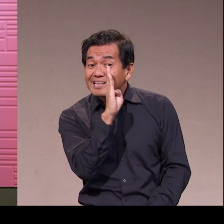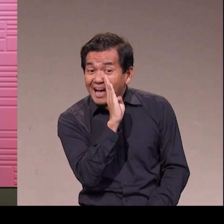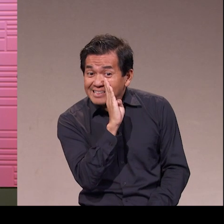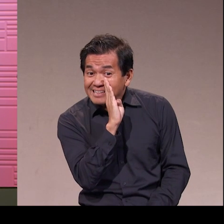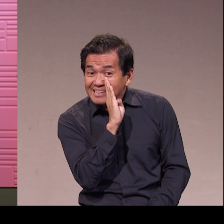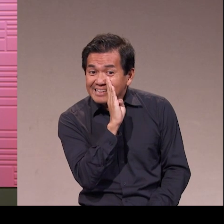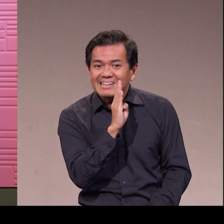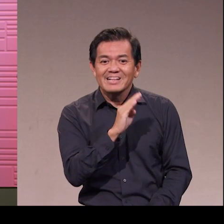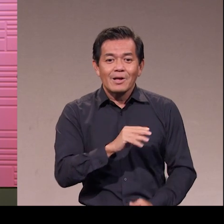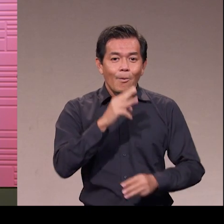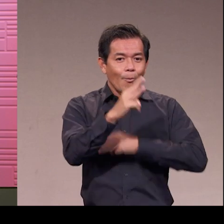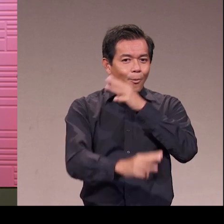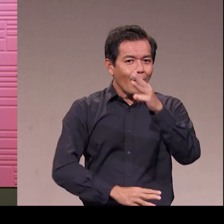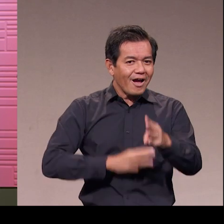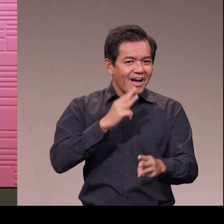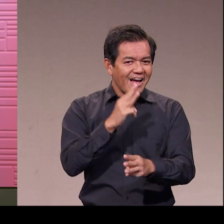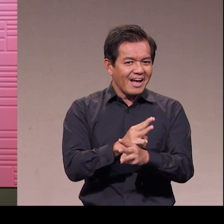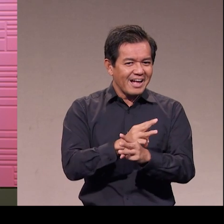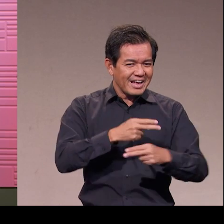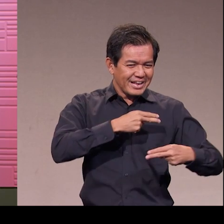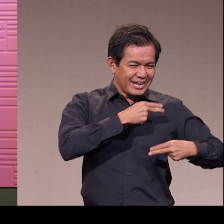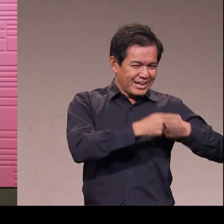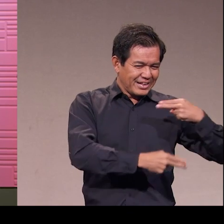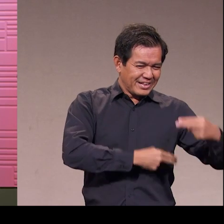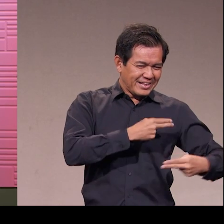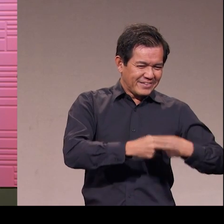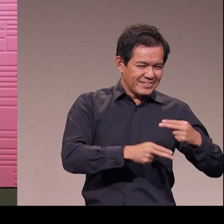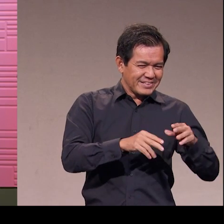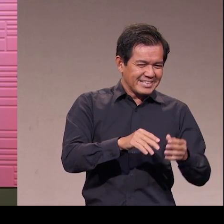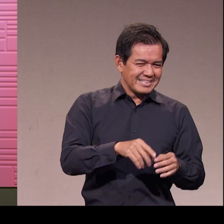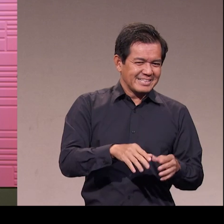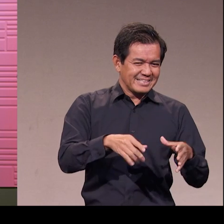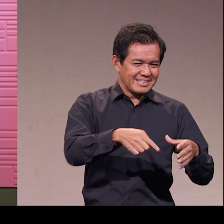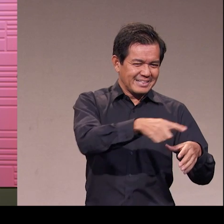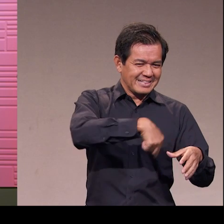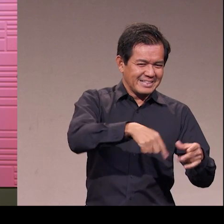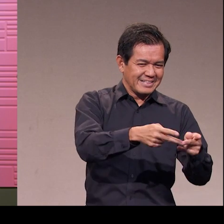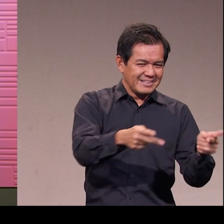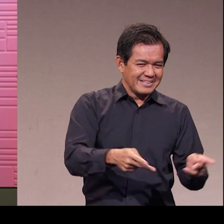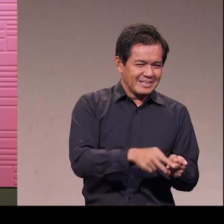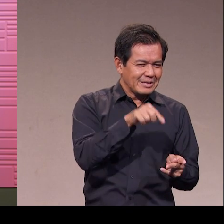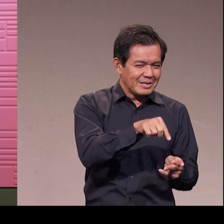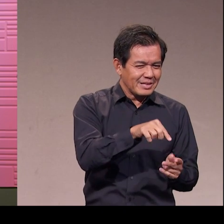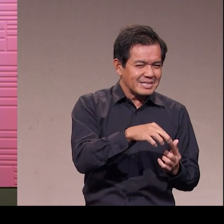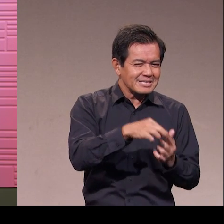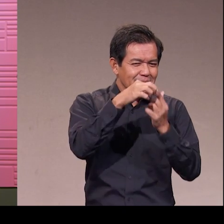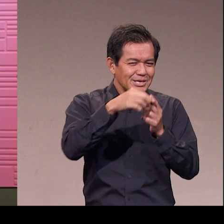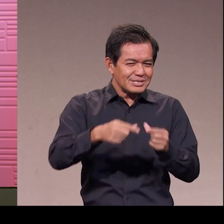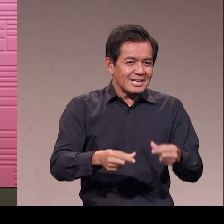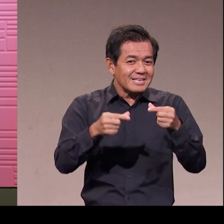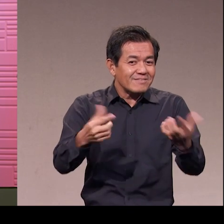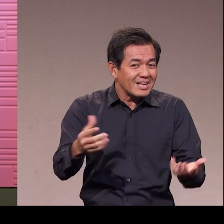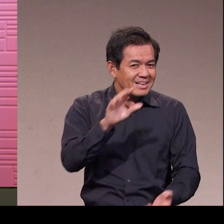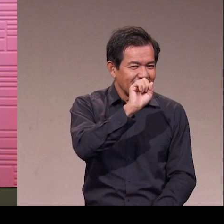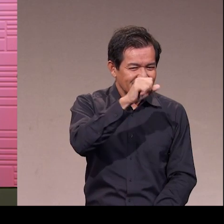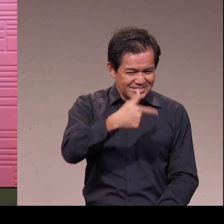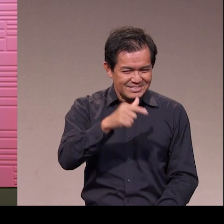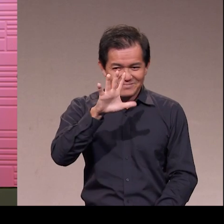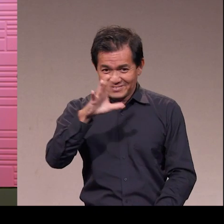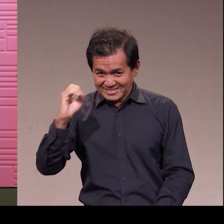It's a precious gift for SG50. We have come far over the years and achieved all this together.